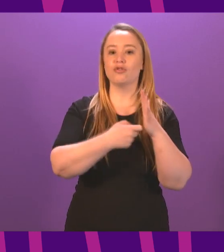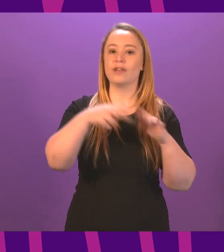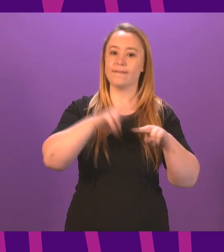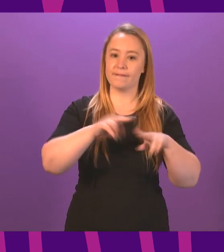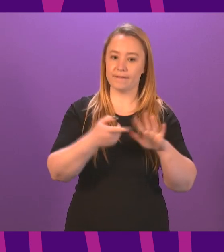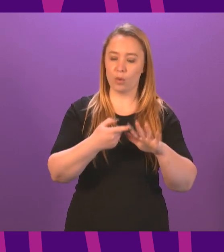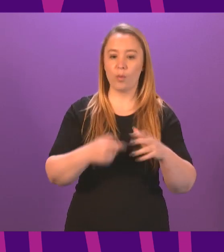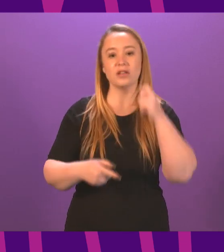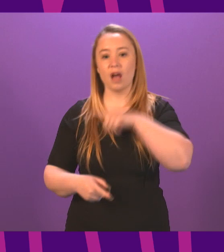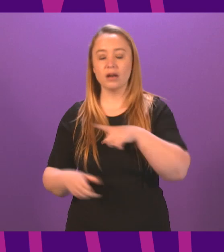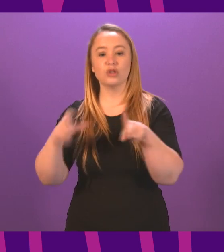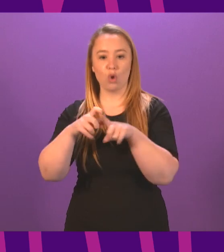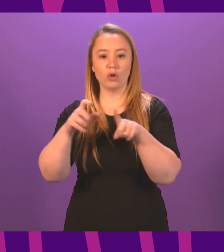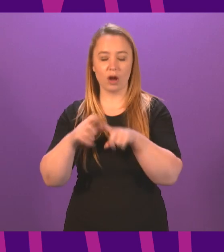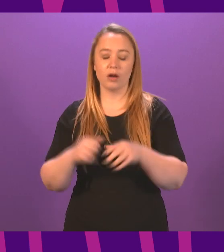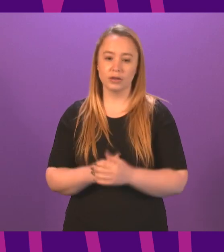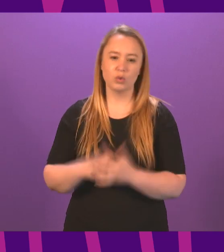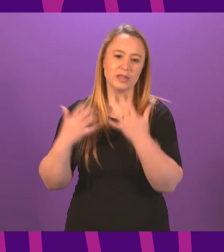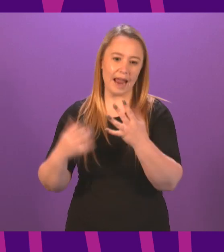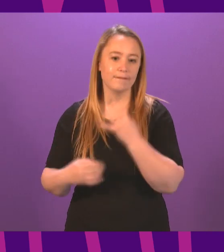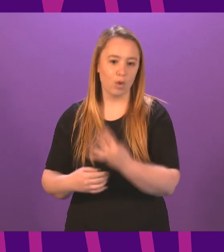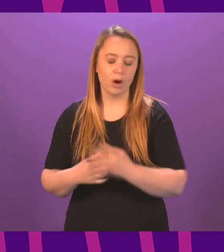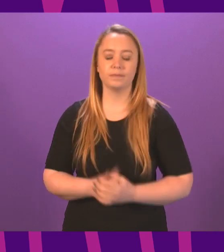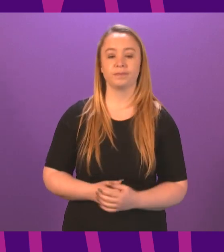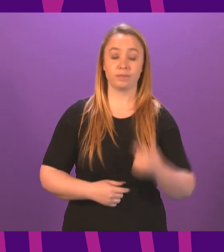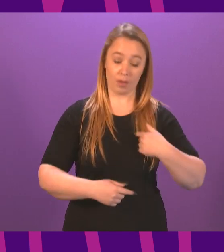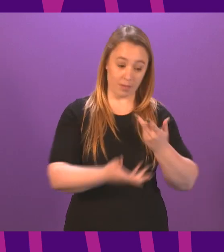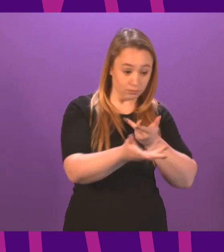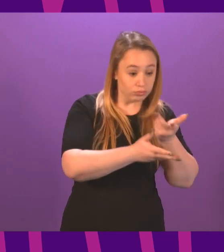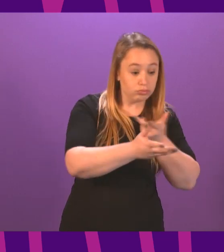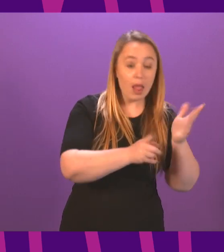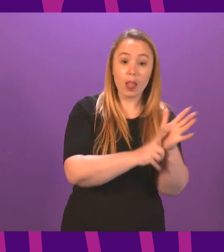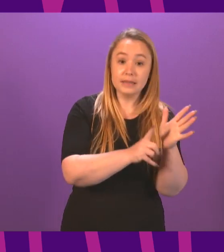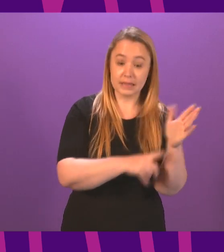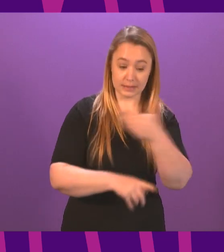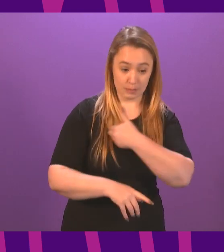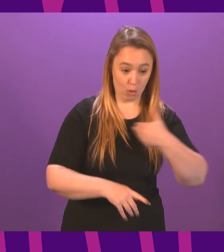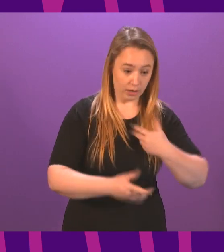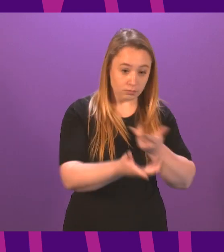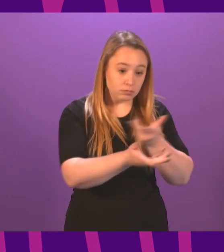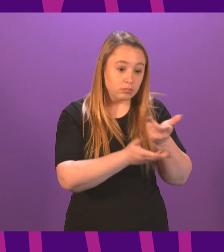I spoke to Linzi this morning. She told me that the family has had a tough year and that